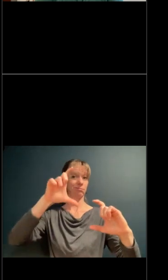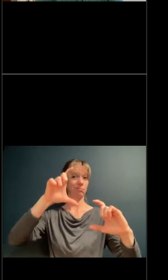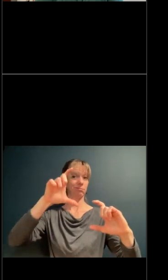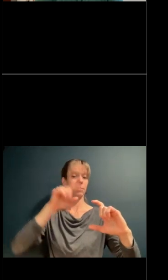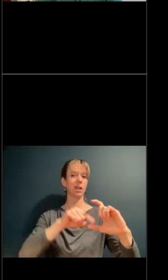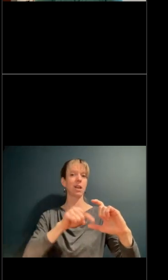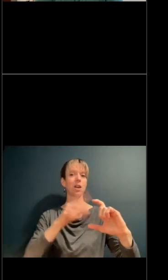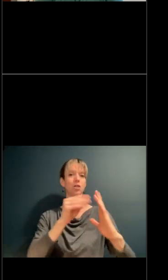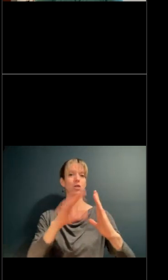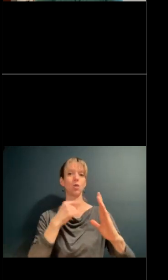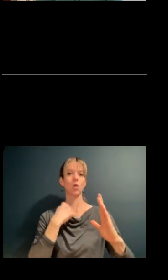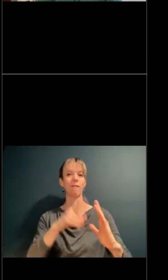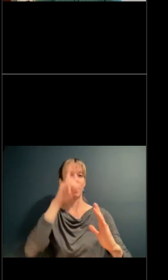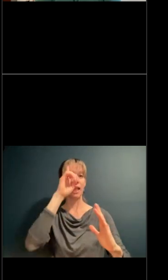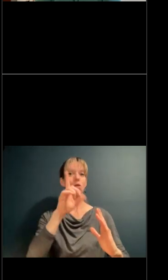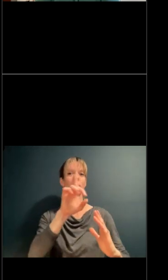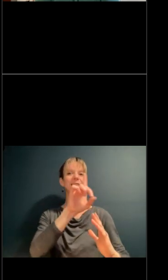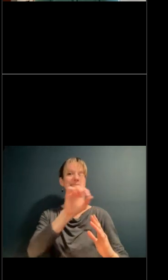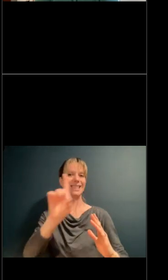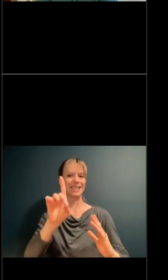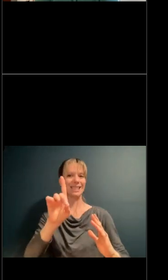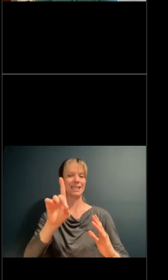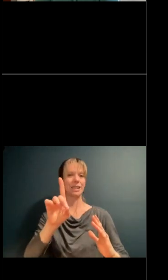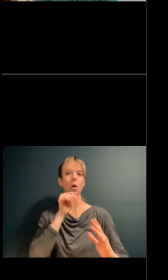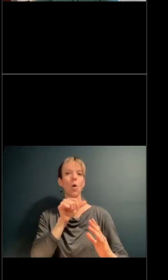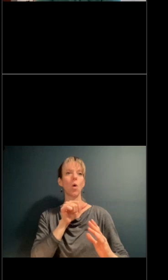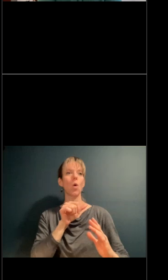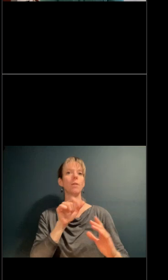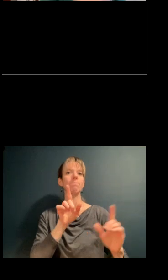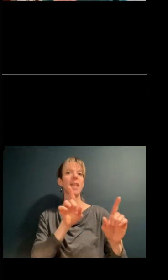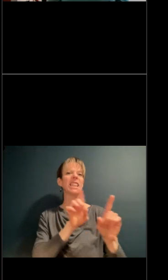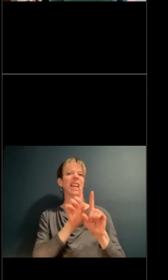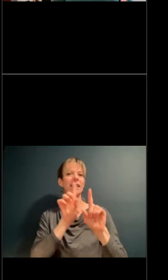spent most of their day in the same classes. It's less than half of students.